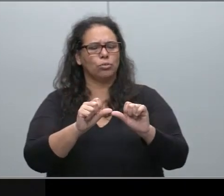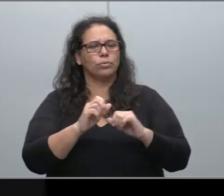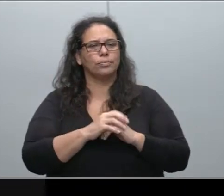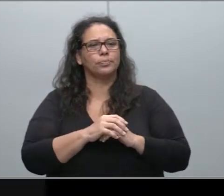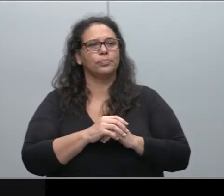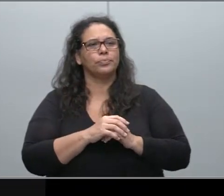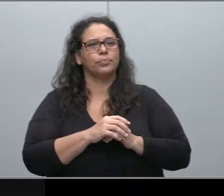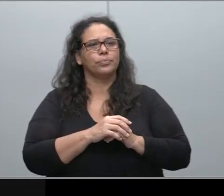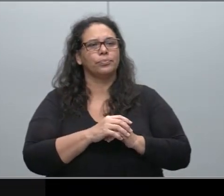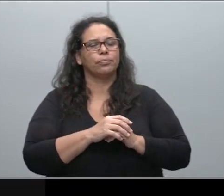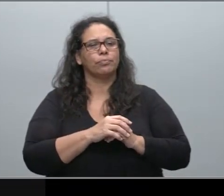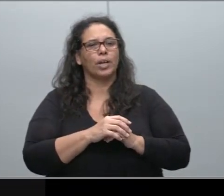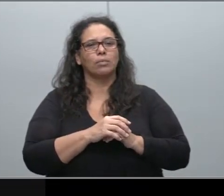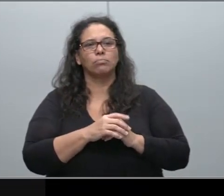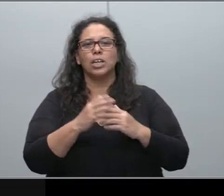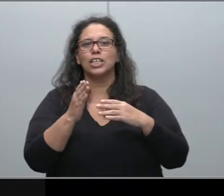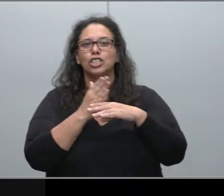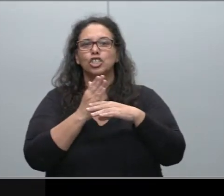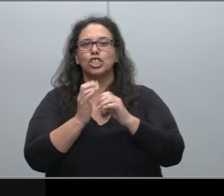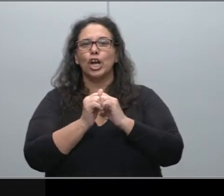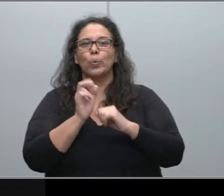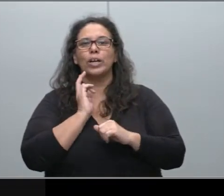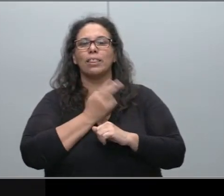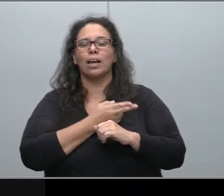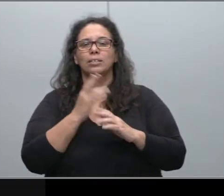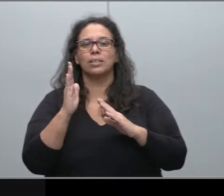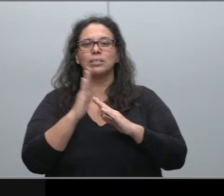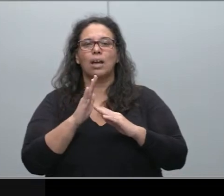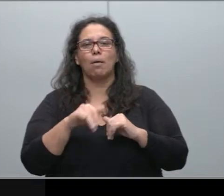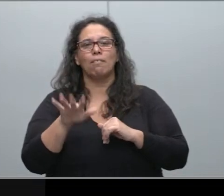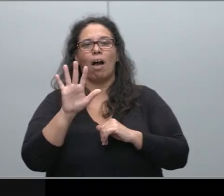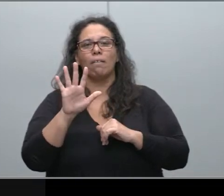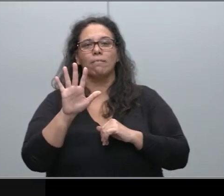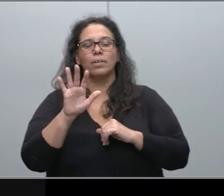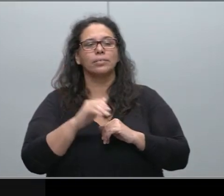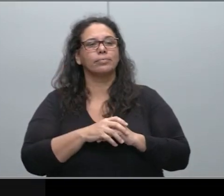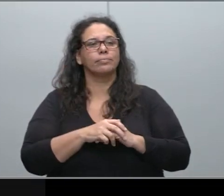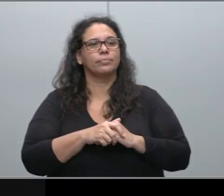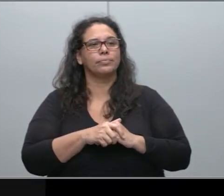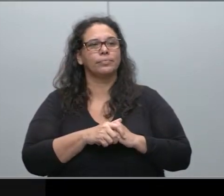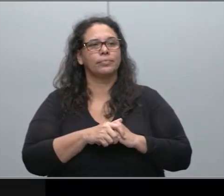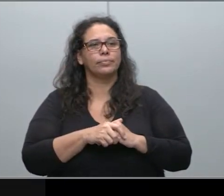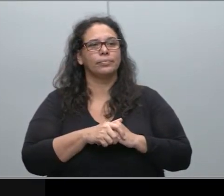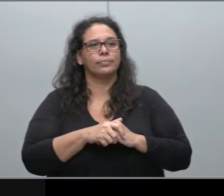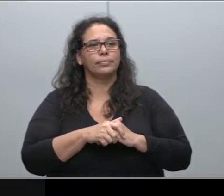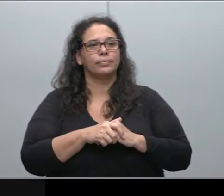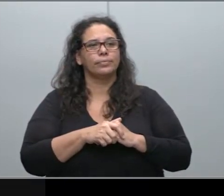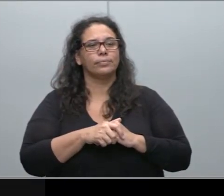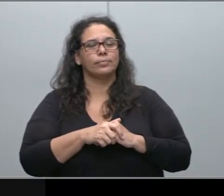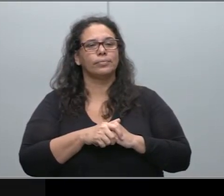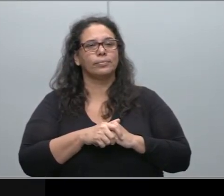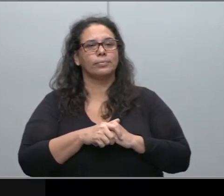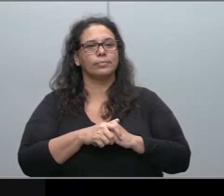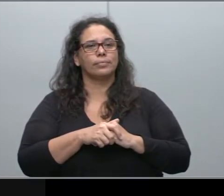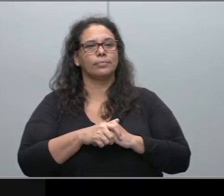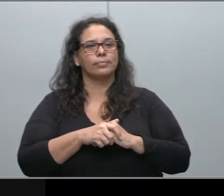very similar to this meeting, which started with a series on Canvas to ensure that all of our families are able